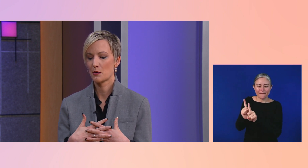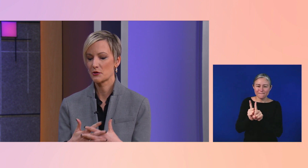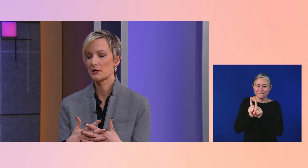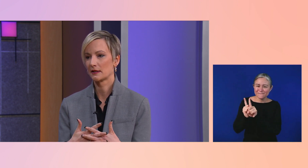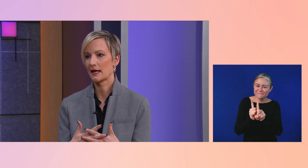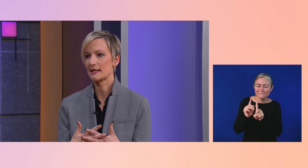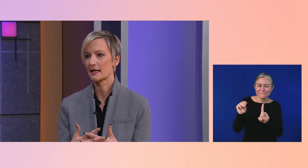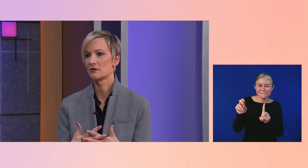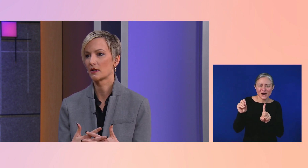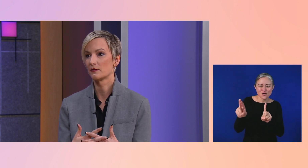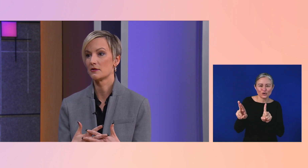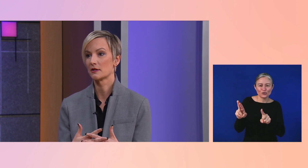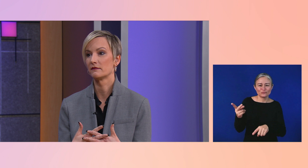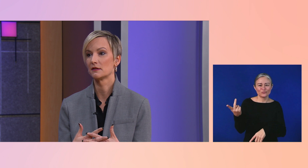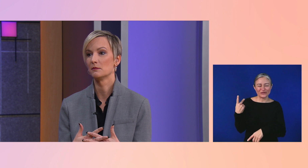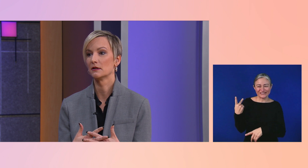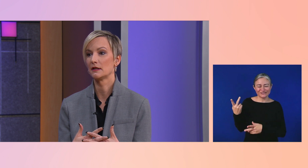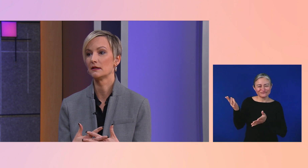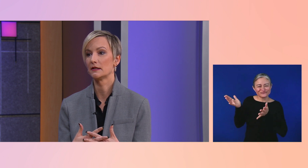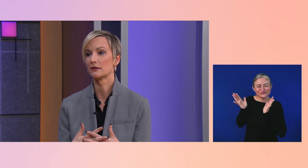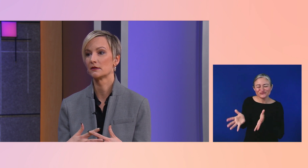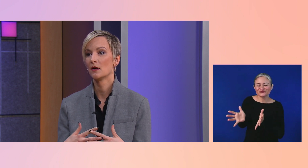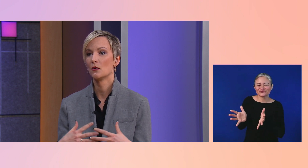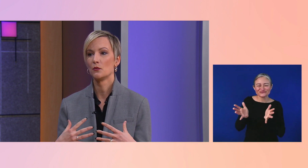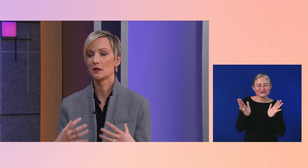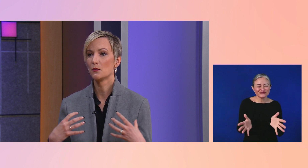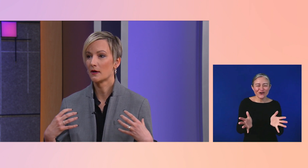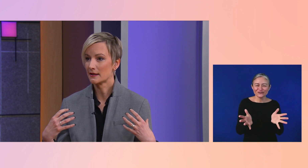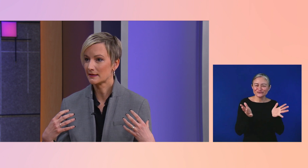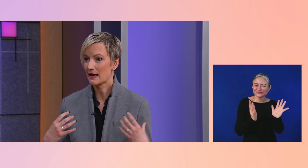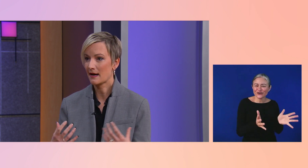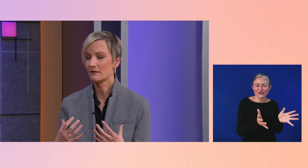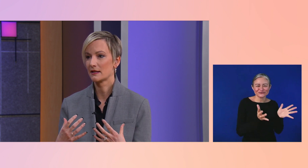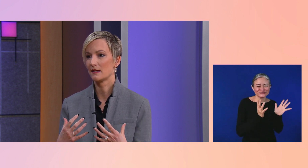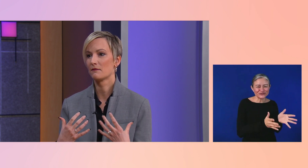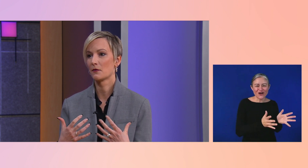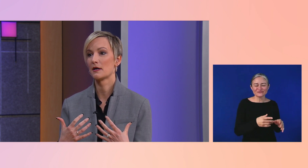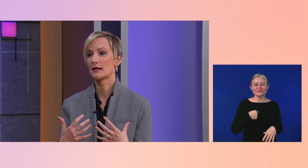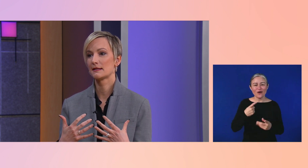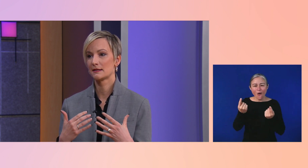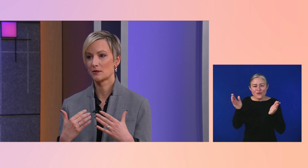pushing that next generation of disability leaders, really wanting to advocate for us so